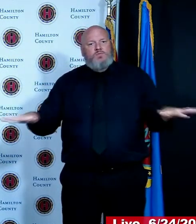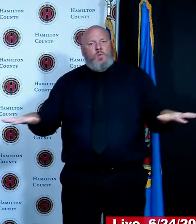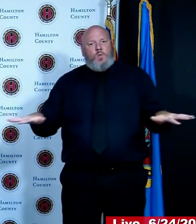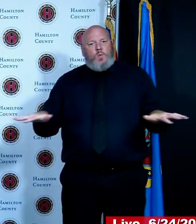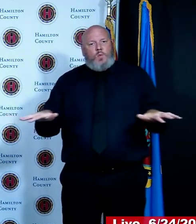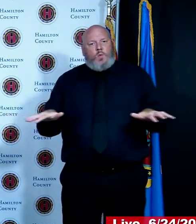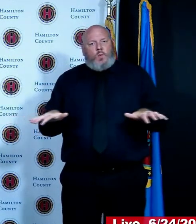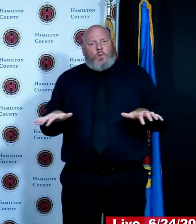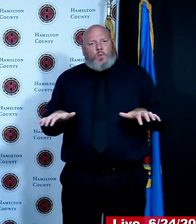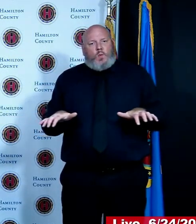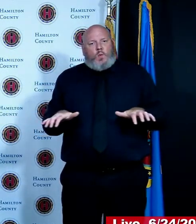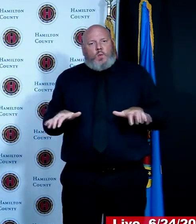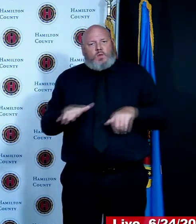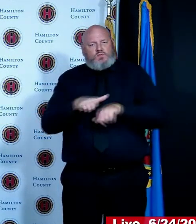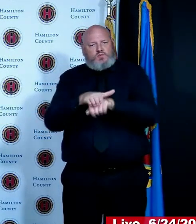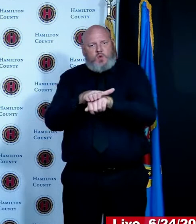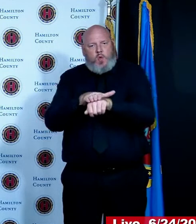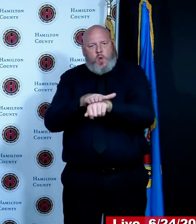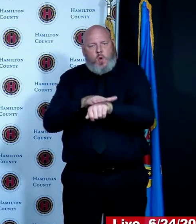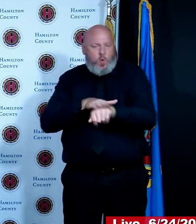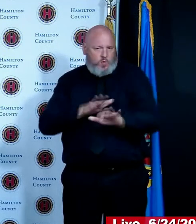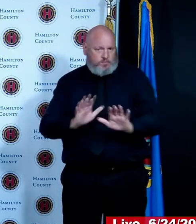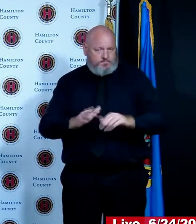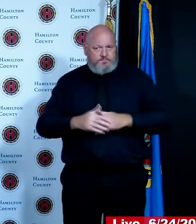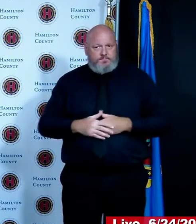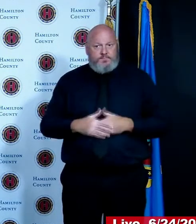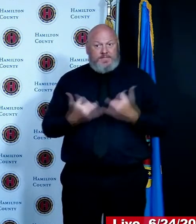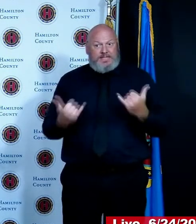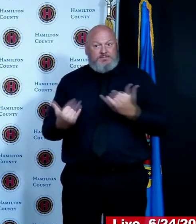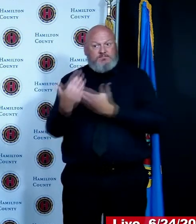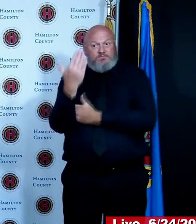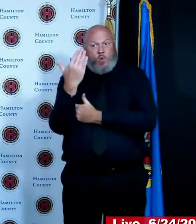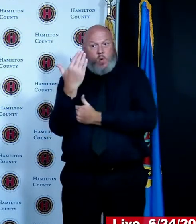reproductive number for Hamilton County is 1.62 where we're